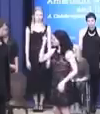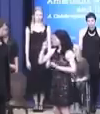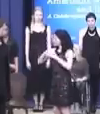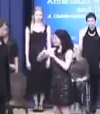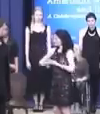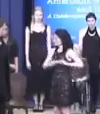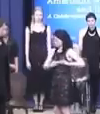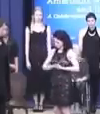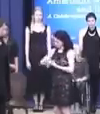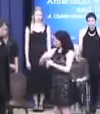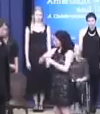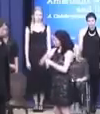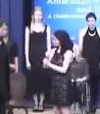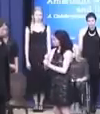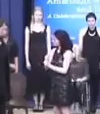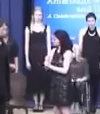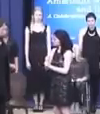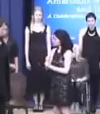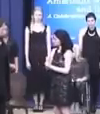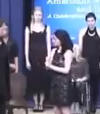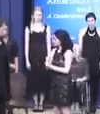and I still have no idea how it happens.